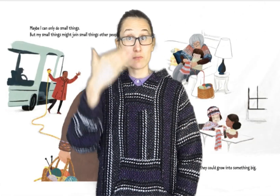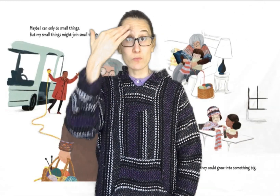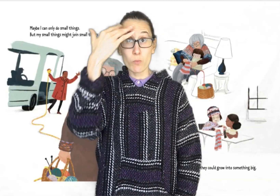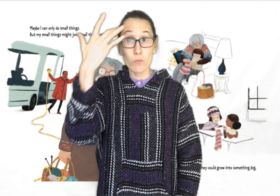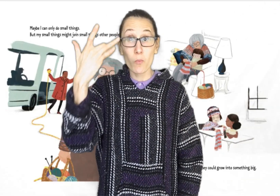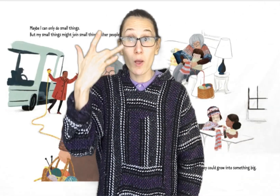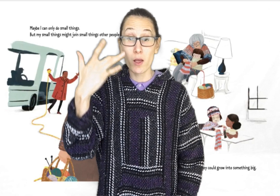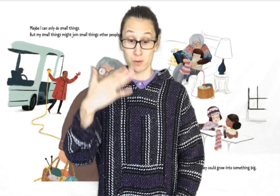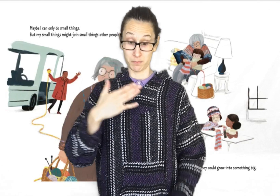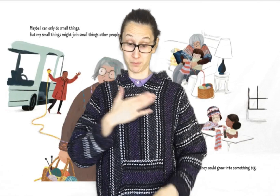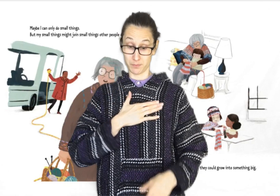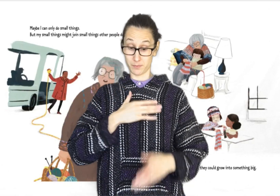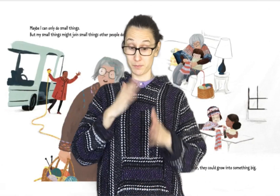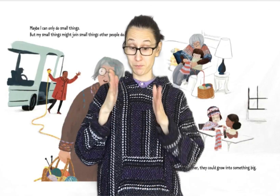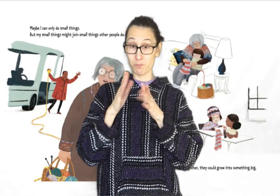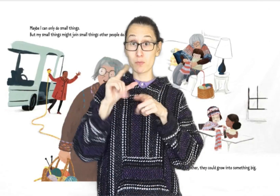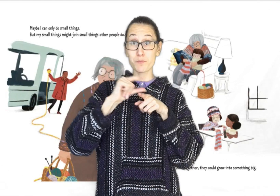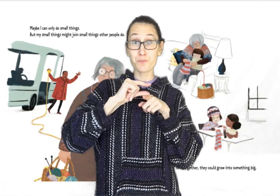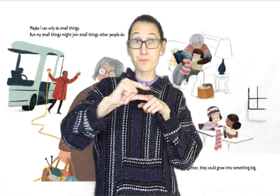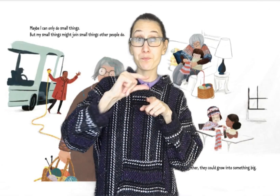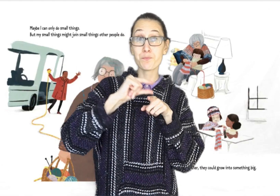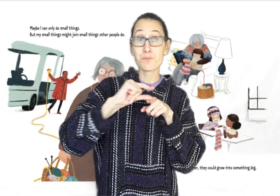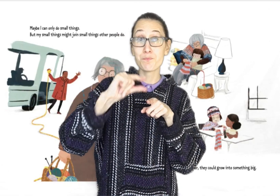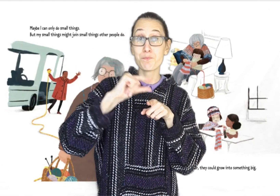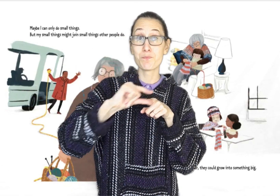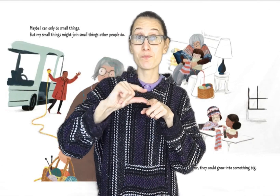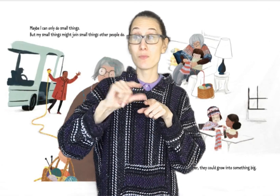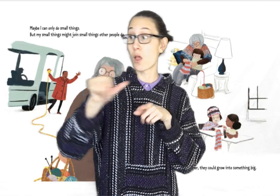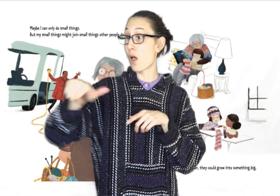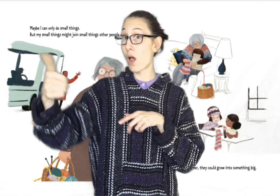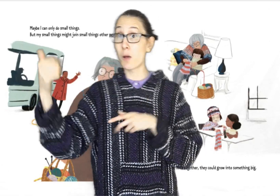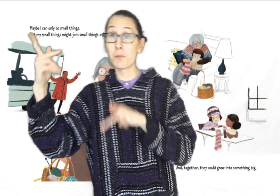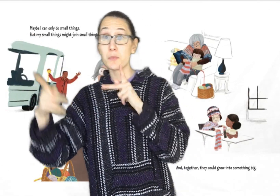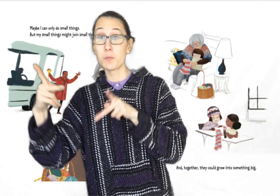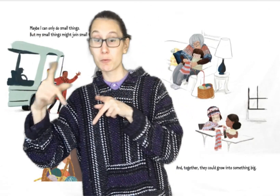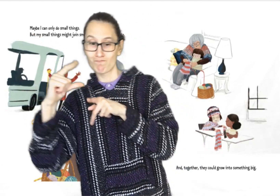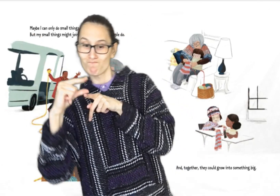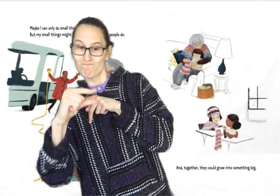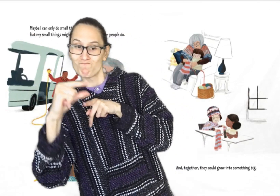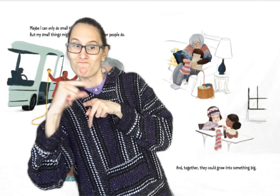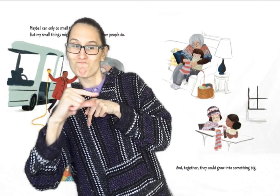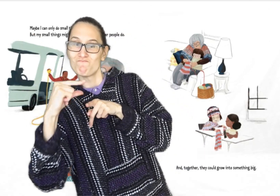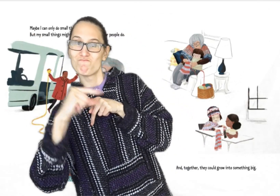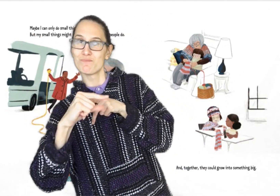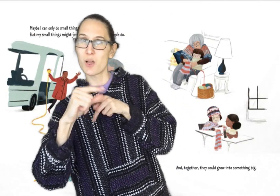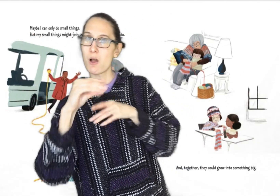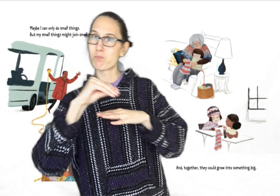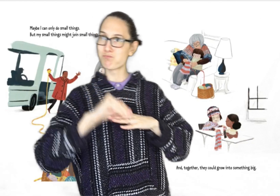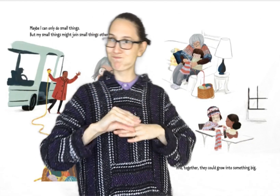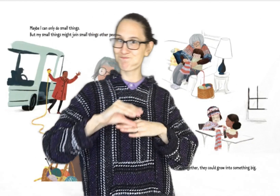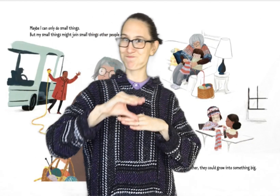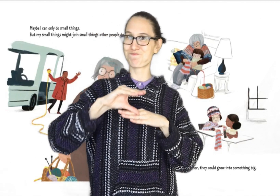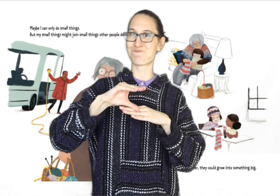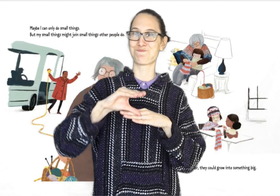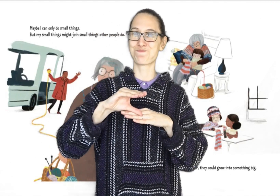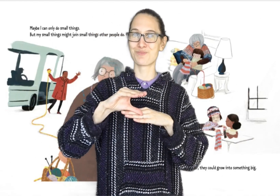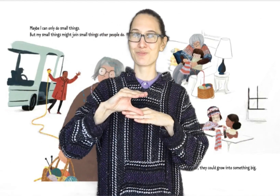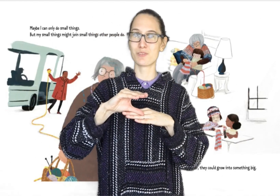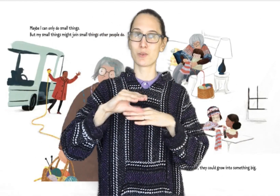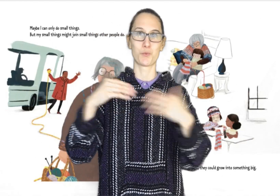But my small things might join small things other people do